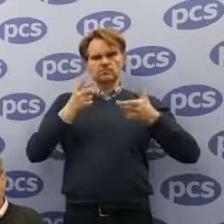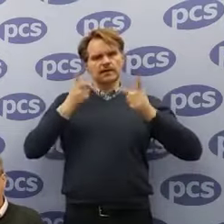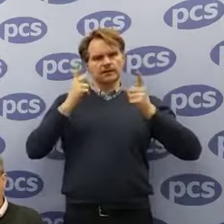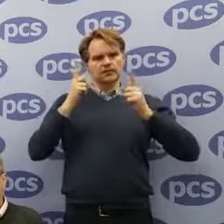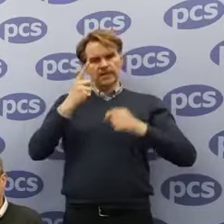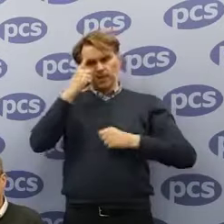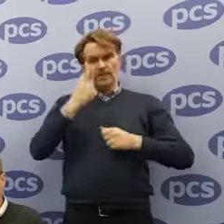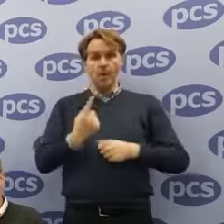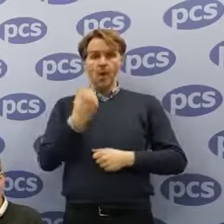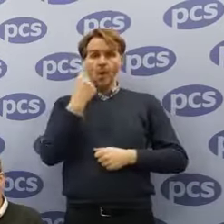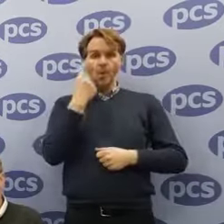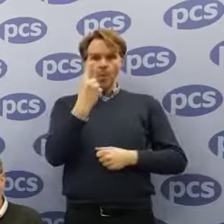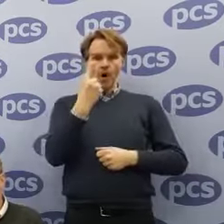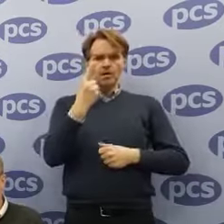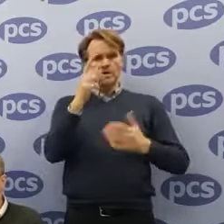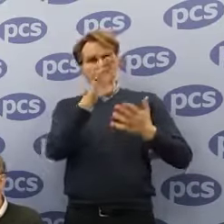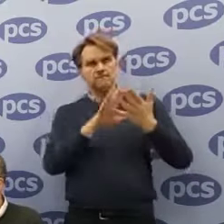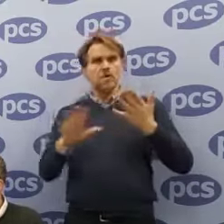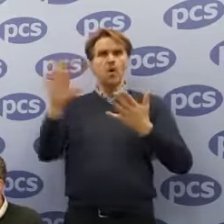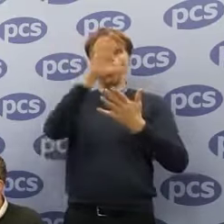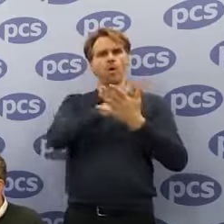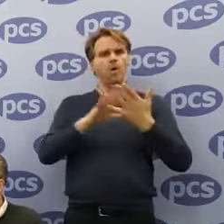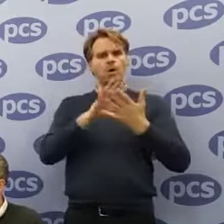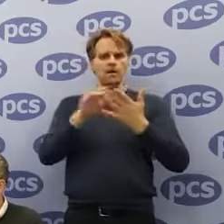So first of all let me explain for any member who's watching who may not